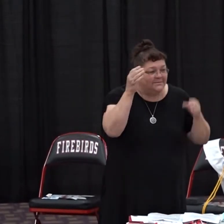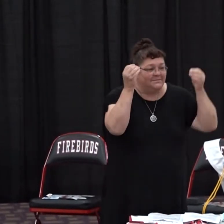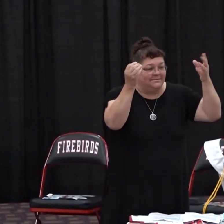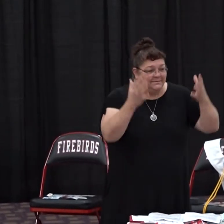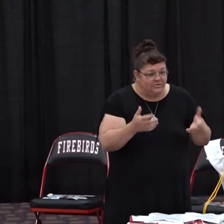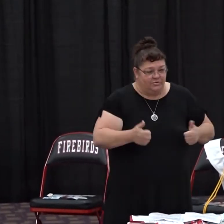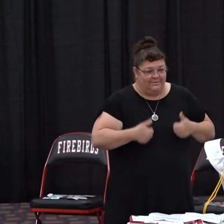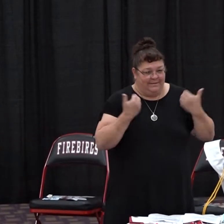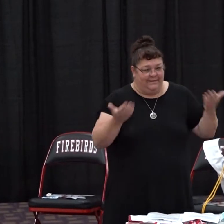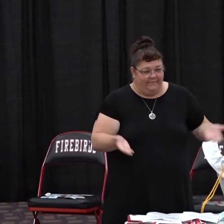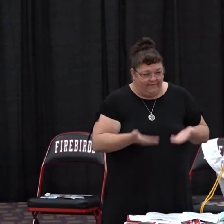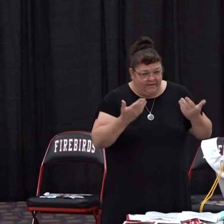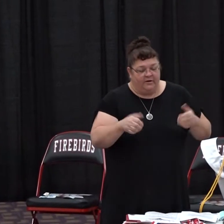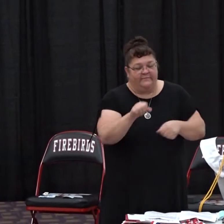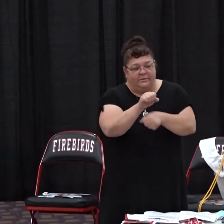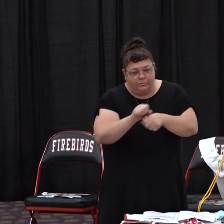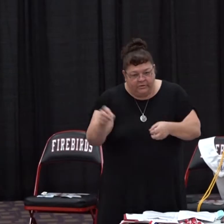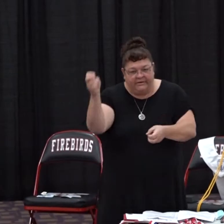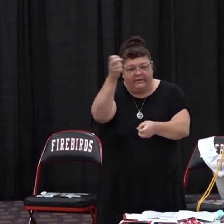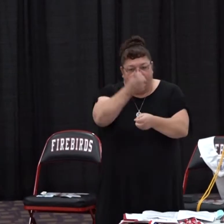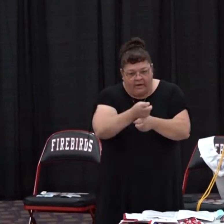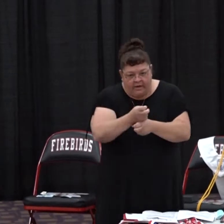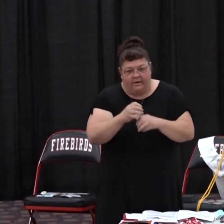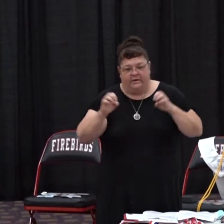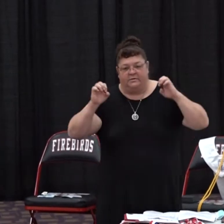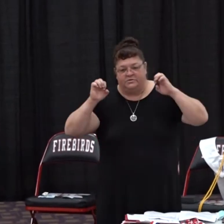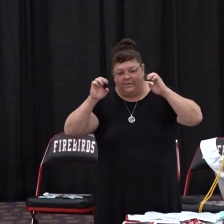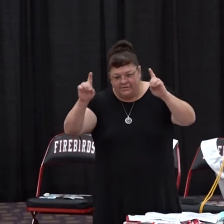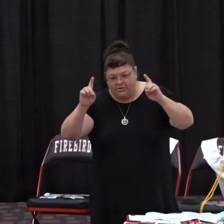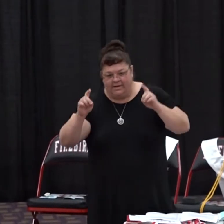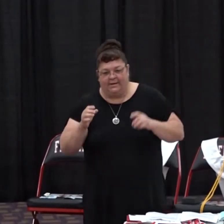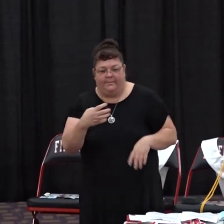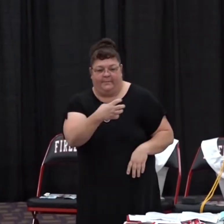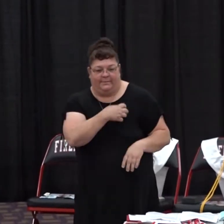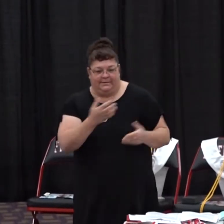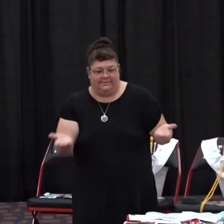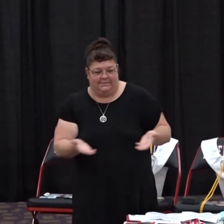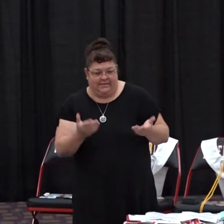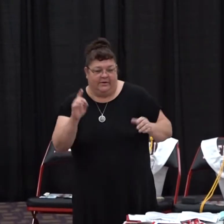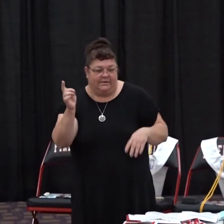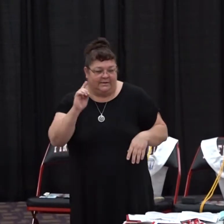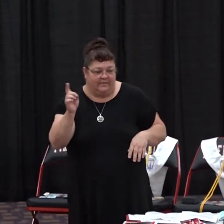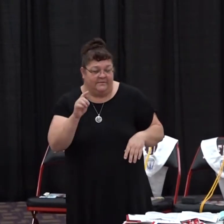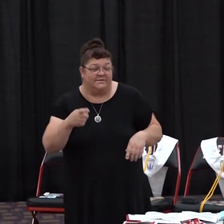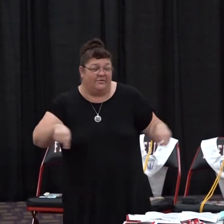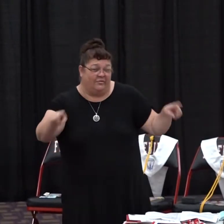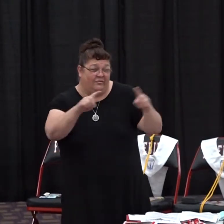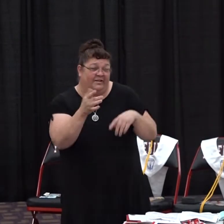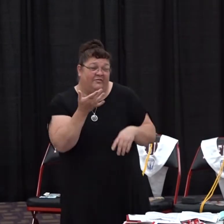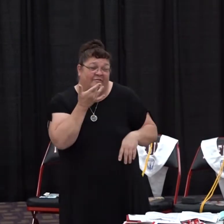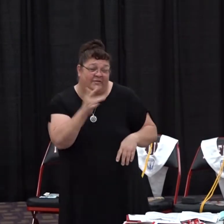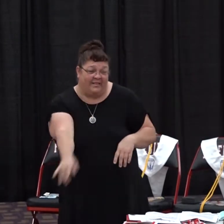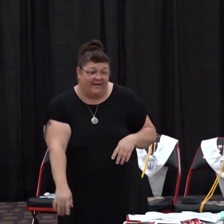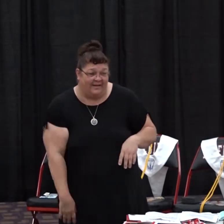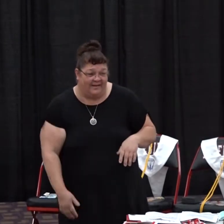but that's for also the parents, the teachers, people who here have worked diligently in